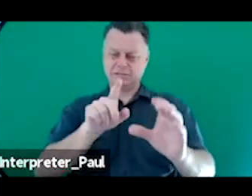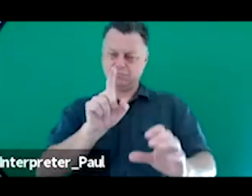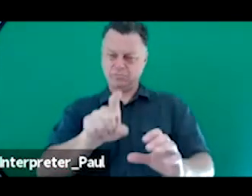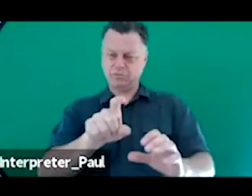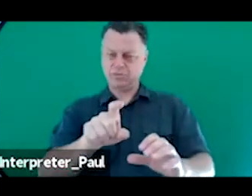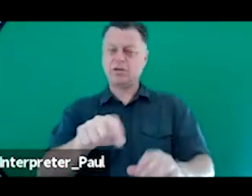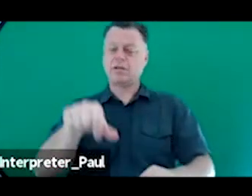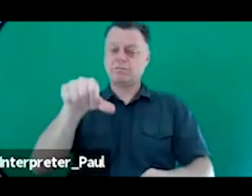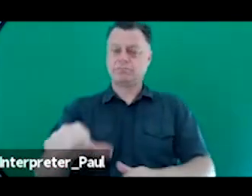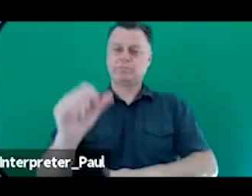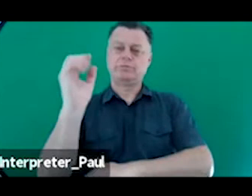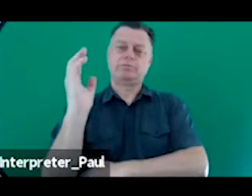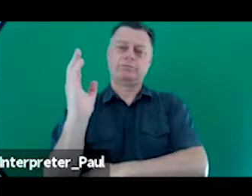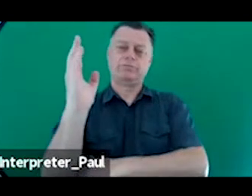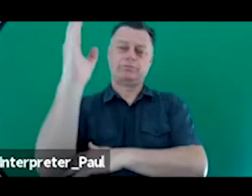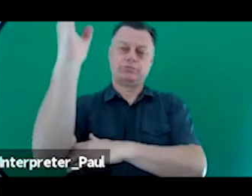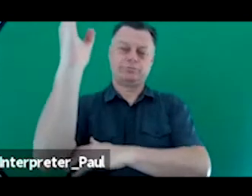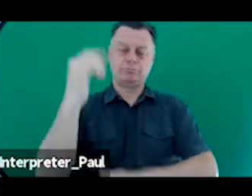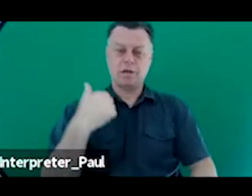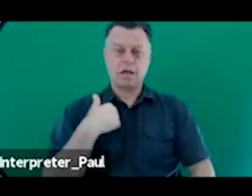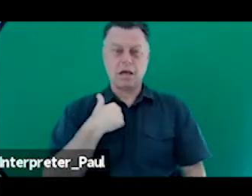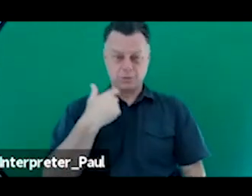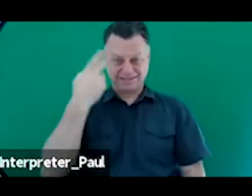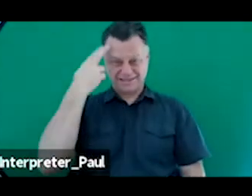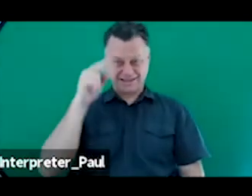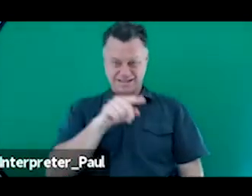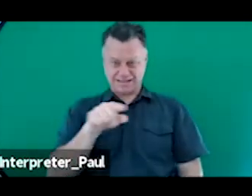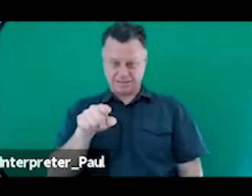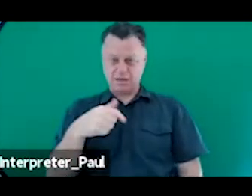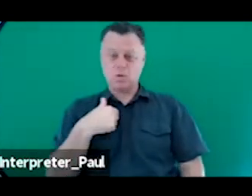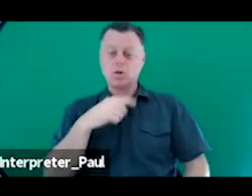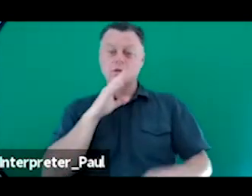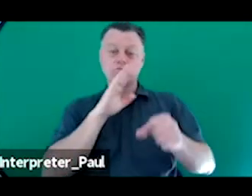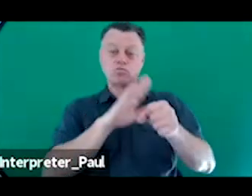hand feature. We will acknowledge you and we can unmute you and bring you on the live microphone if